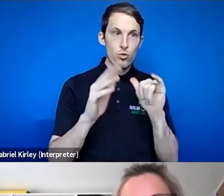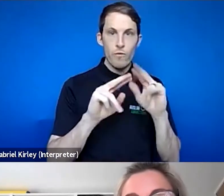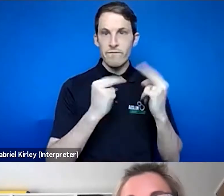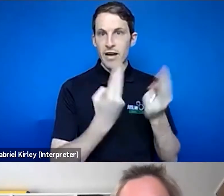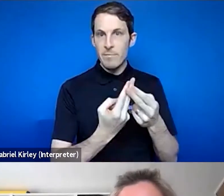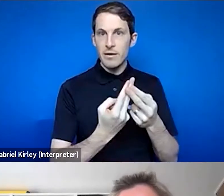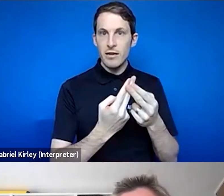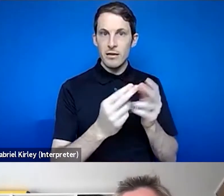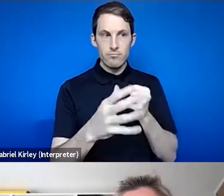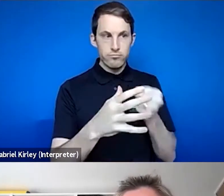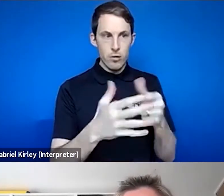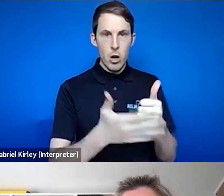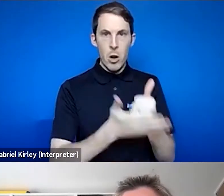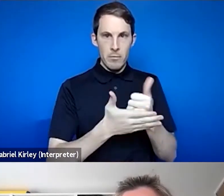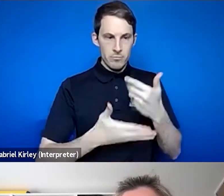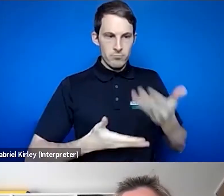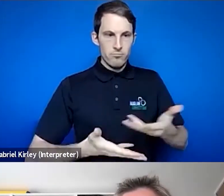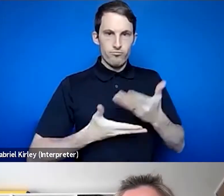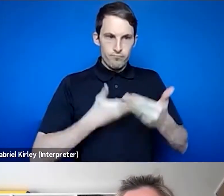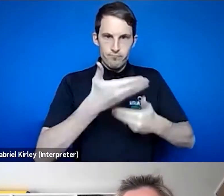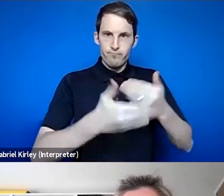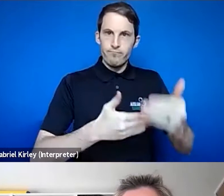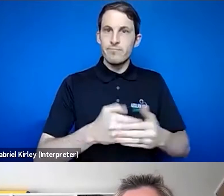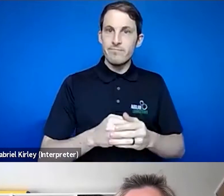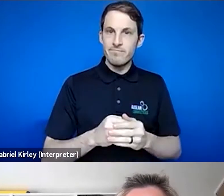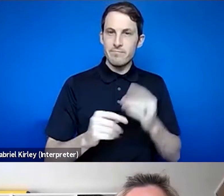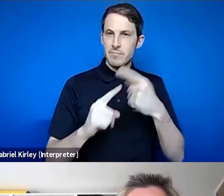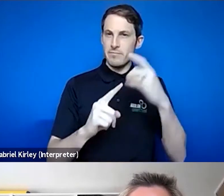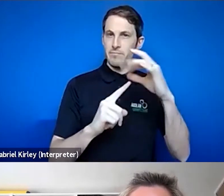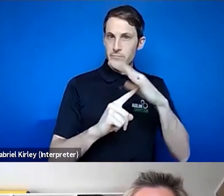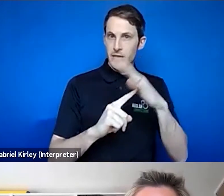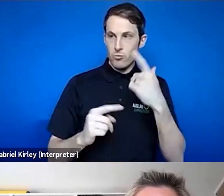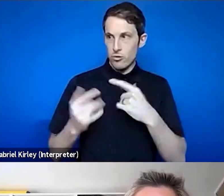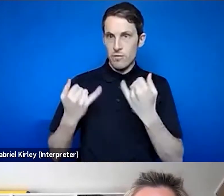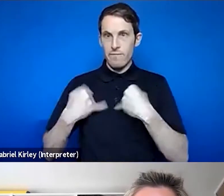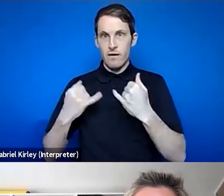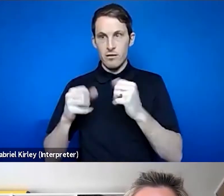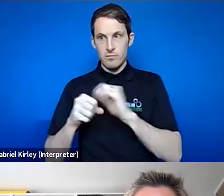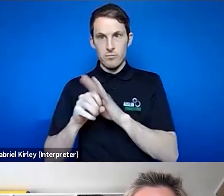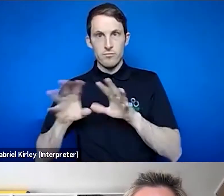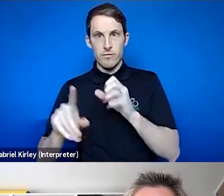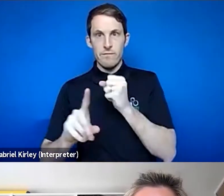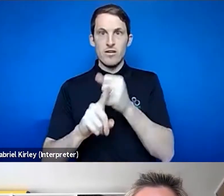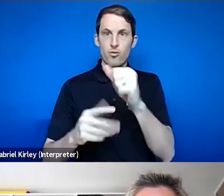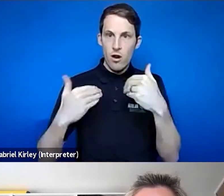sustain you. They matter because a virus is threatening your health and economic security.